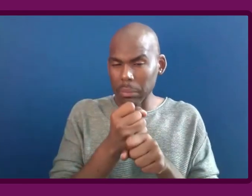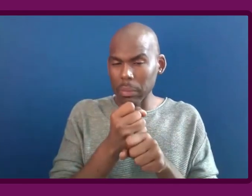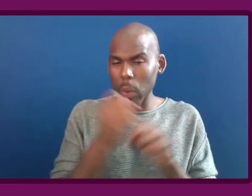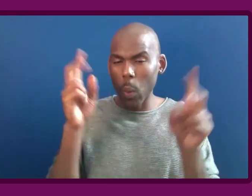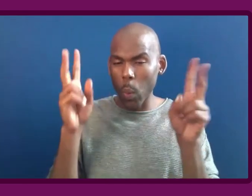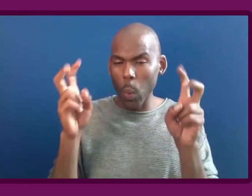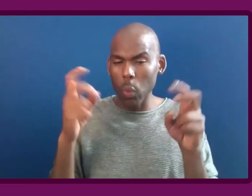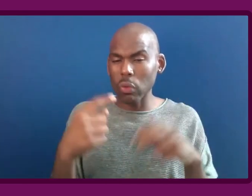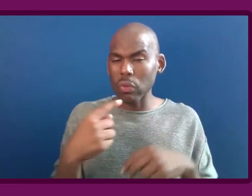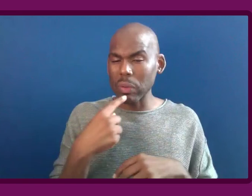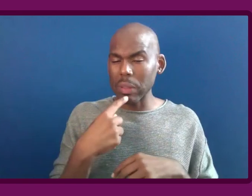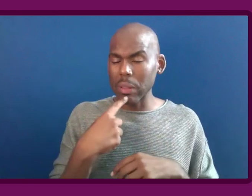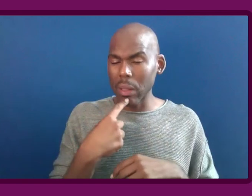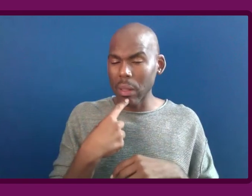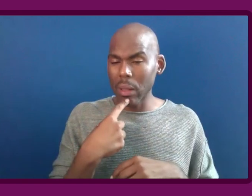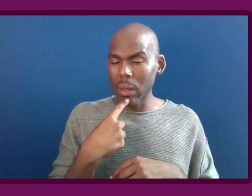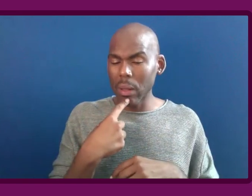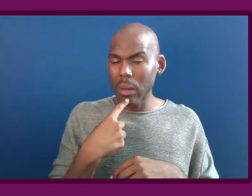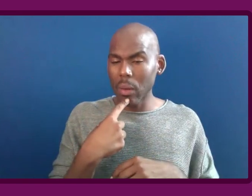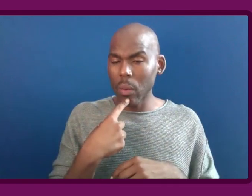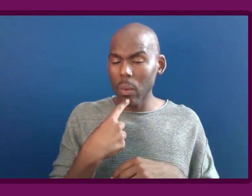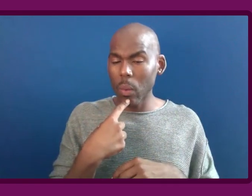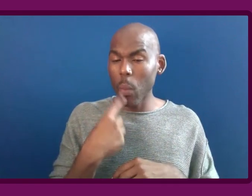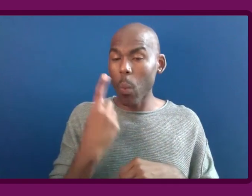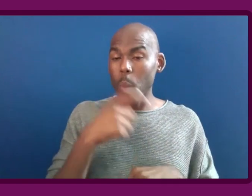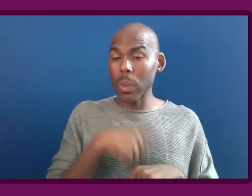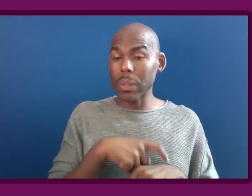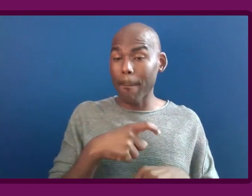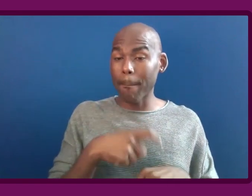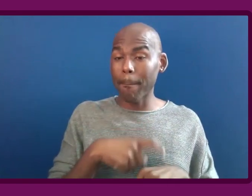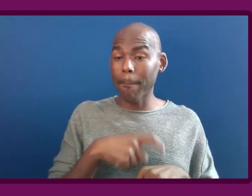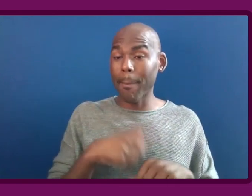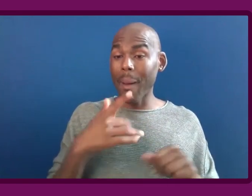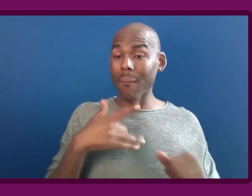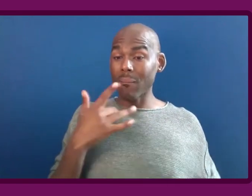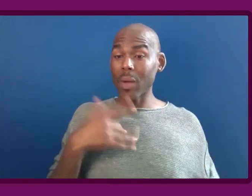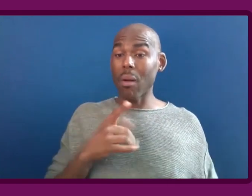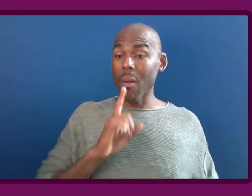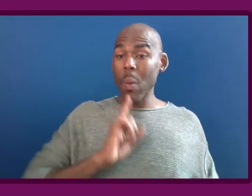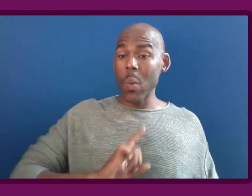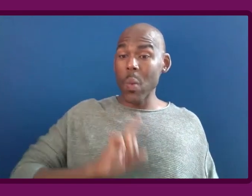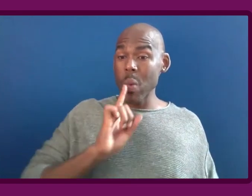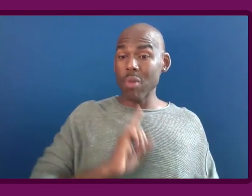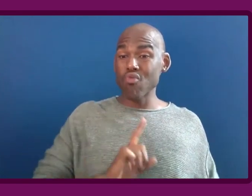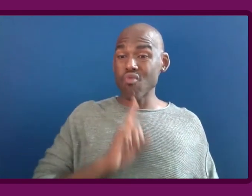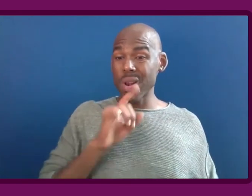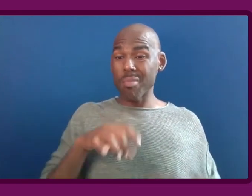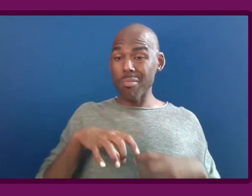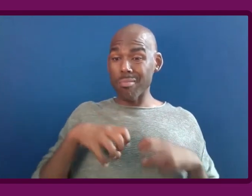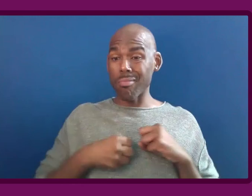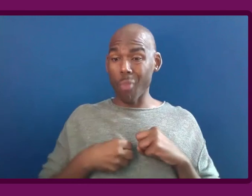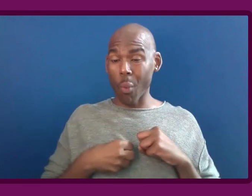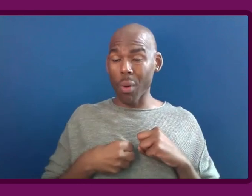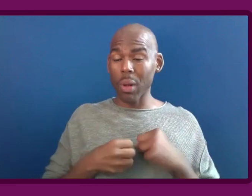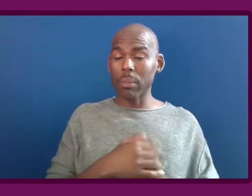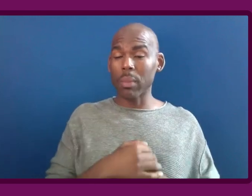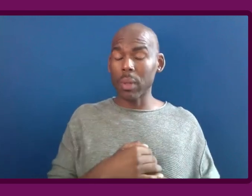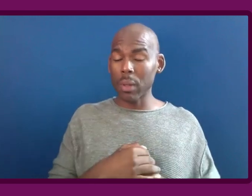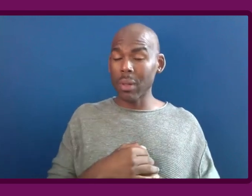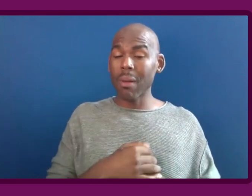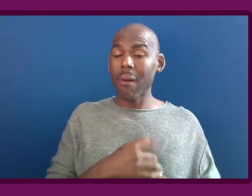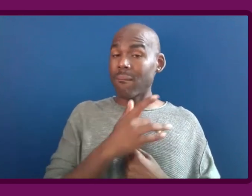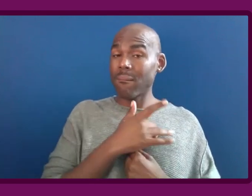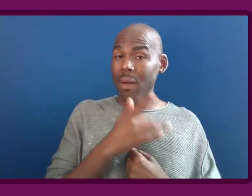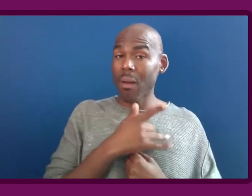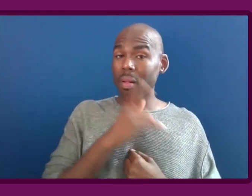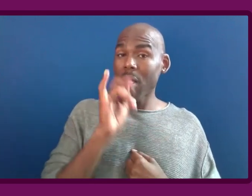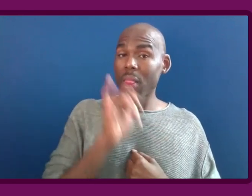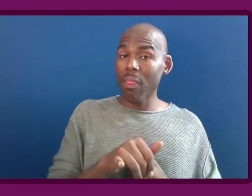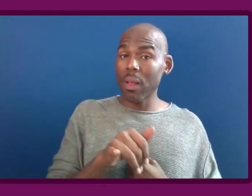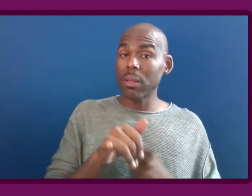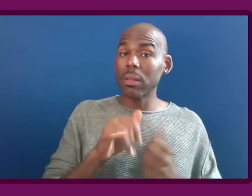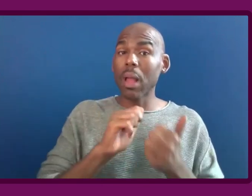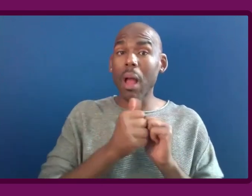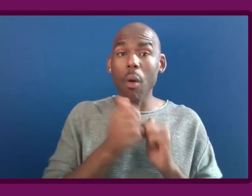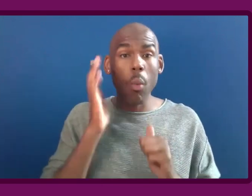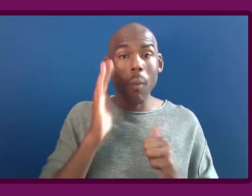and feels so much like I do?" Then she says, "If you are reading this right now, that I'm writing,